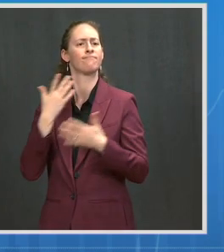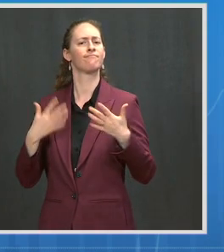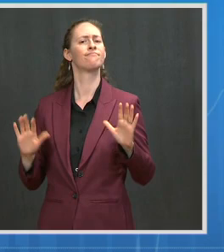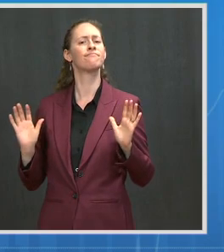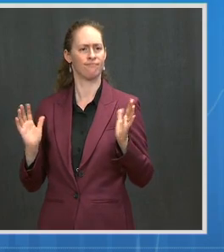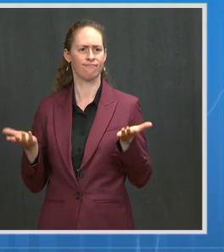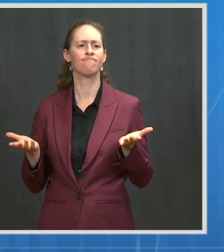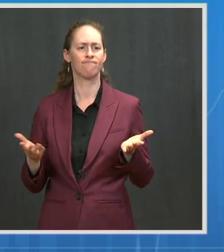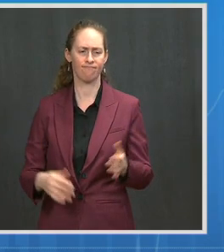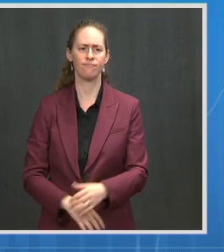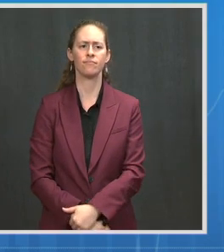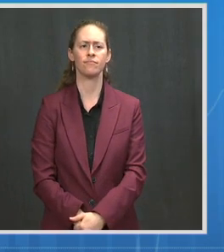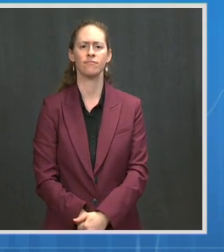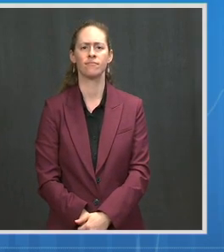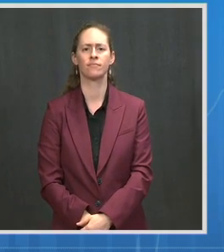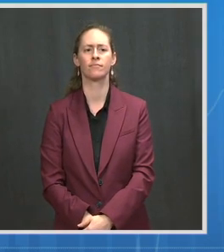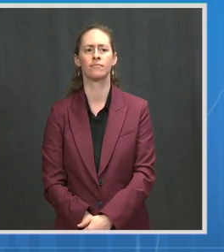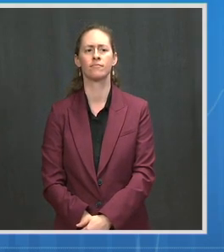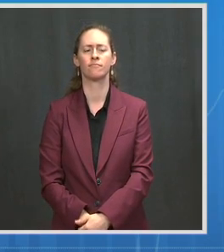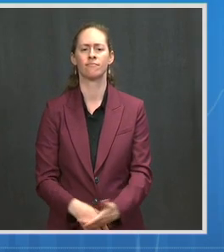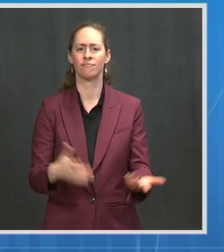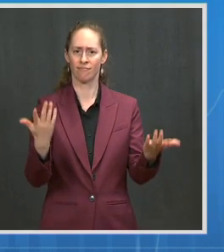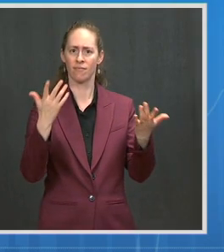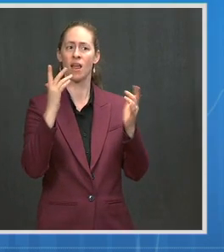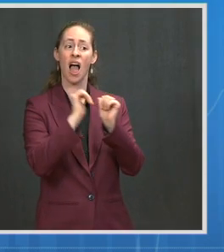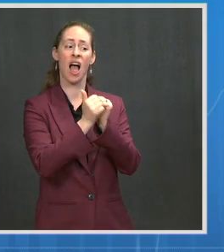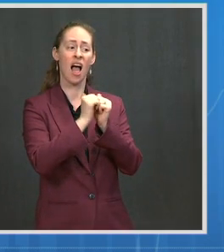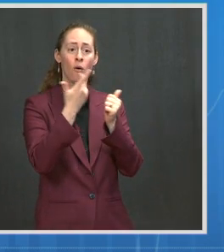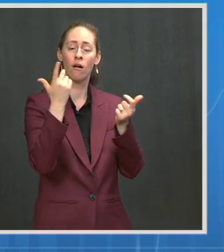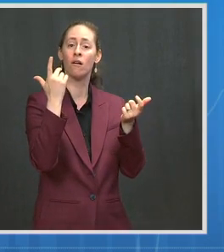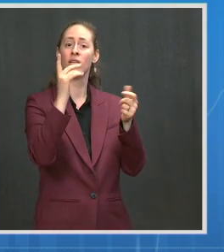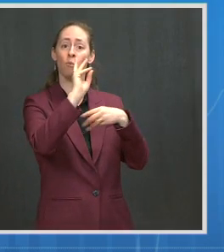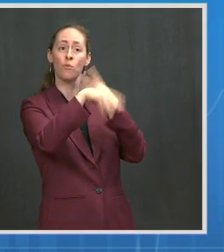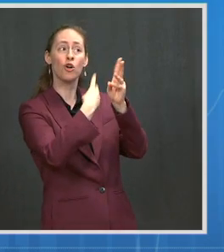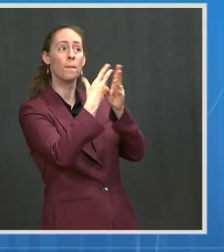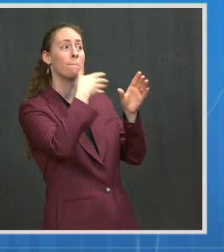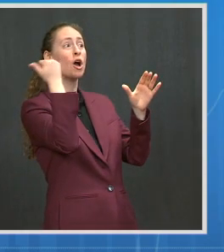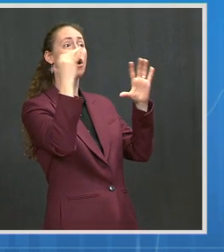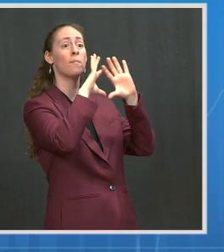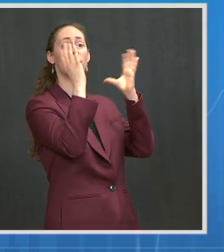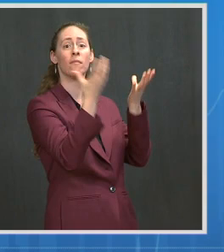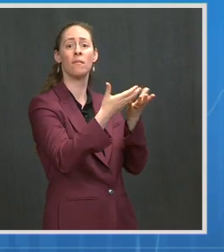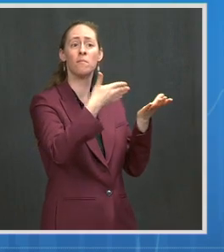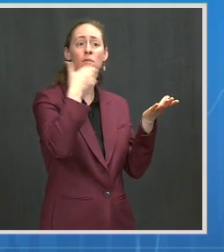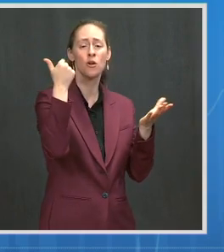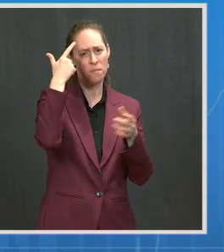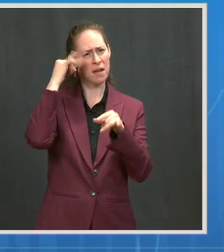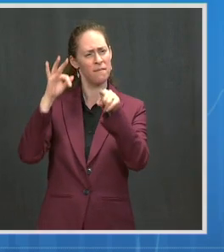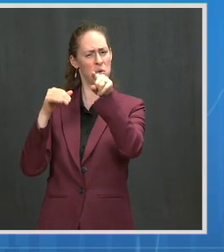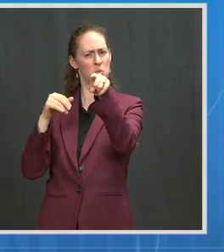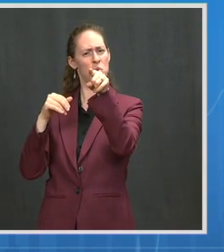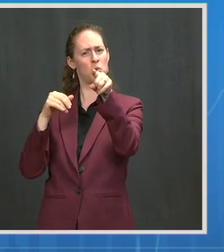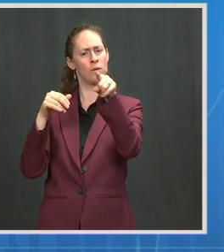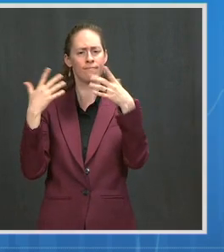of becoming the generation that changes things for the better. To be sure, you have the power to help your country